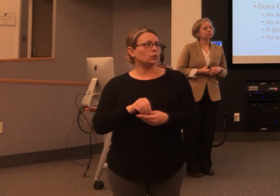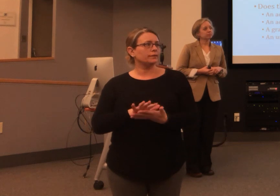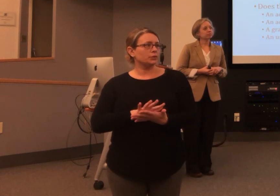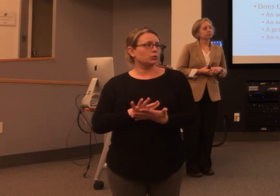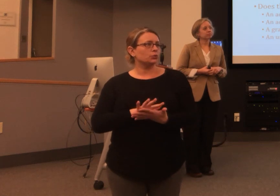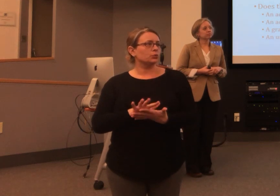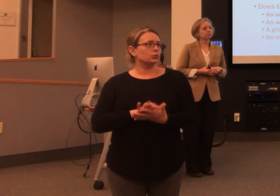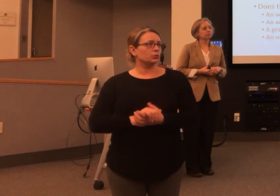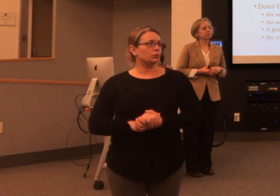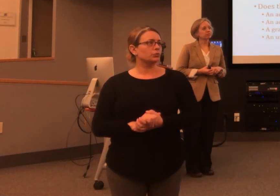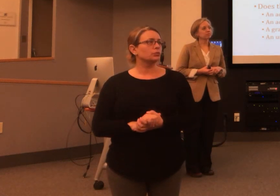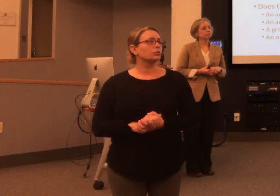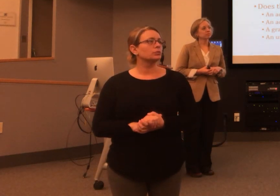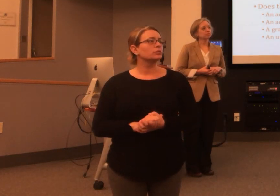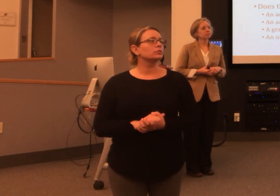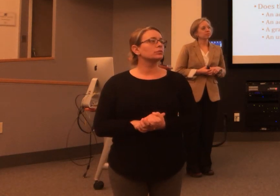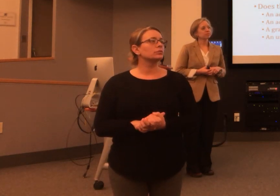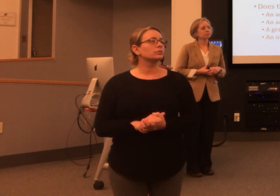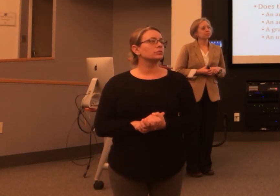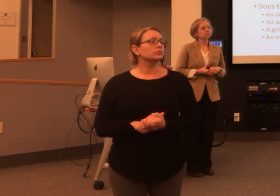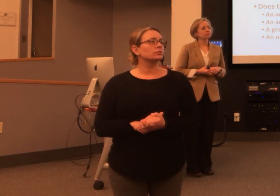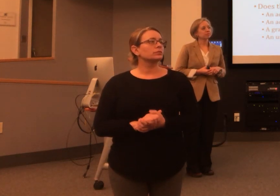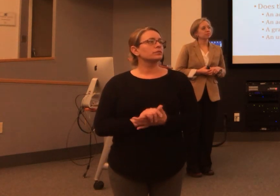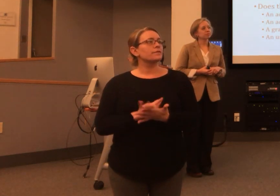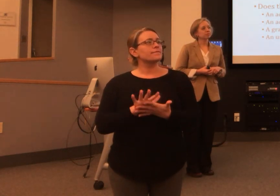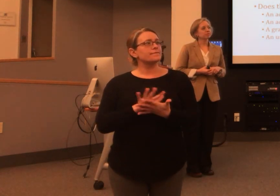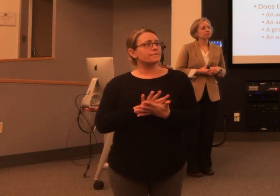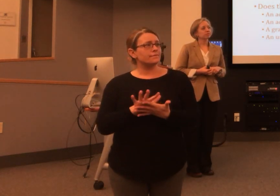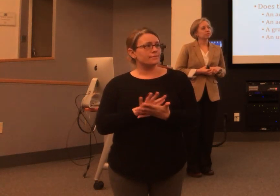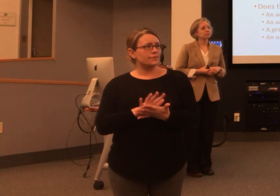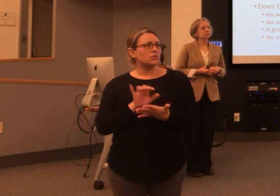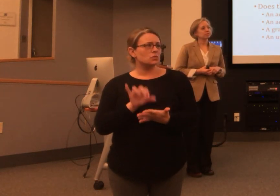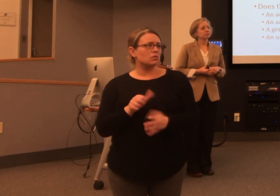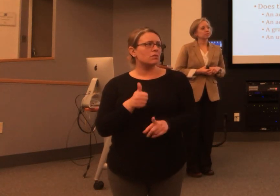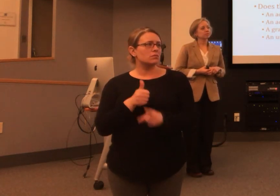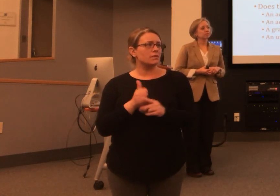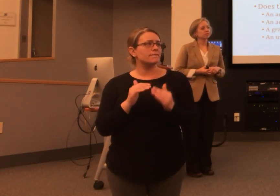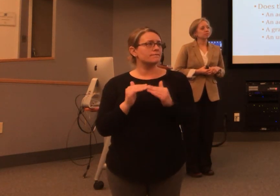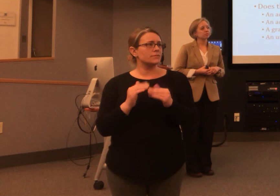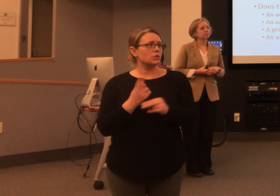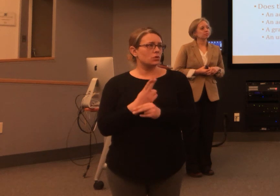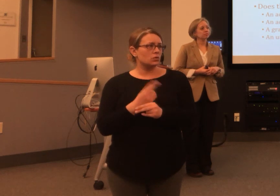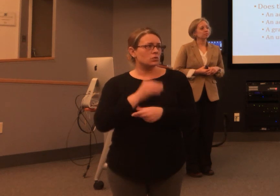That video is very sur-de-fil, deviant, there in the present now.